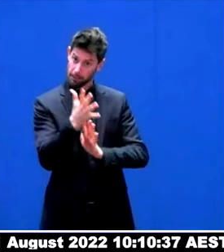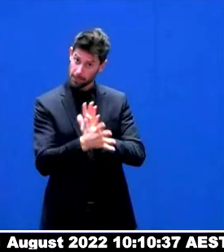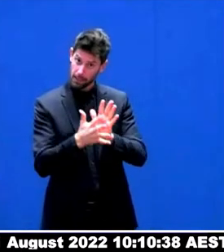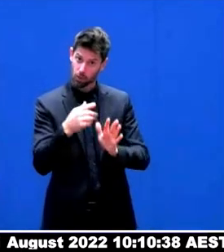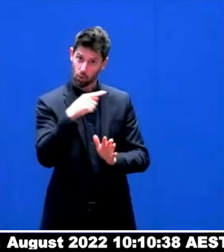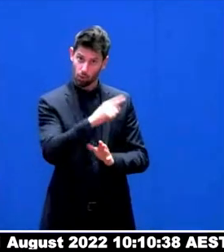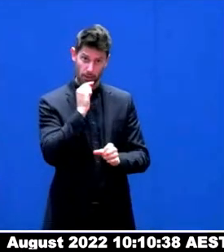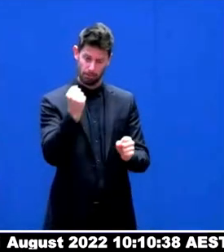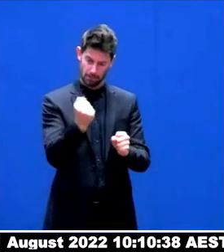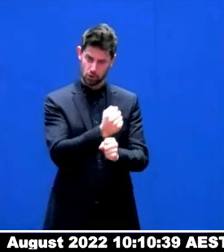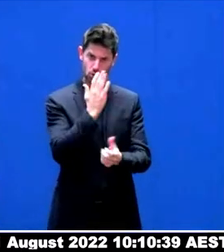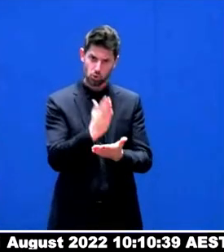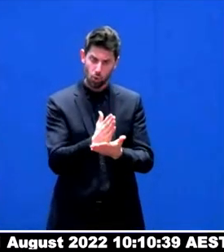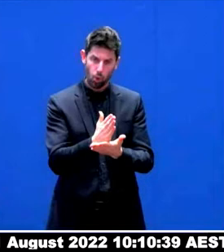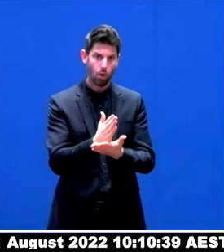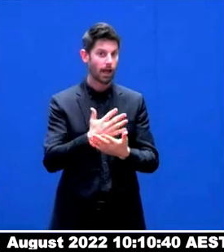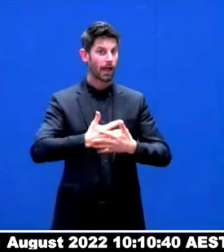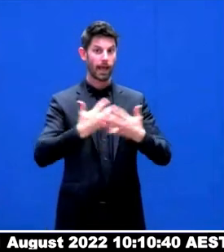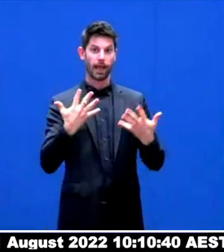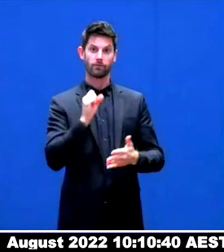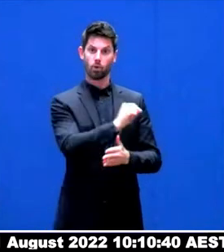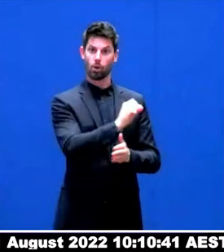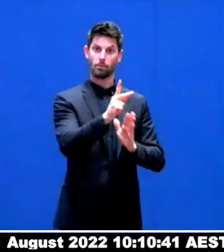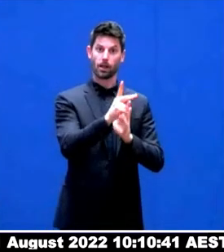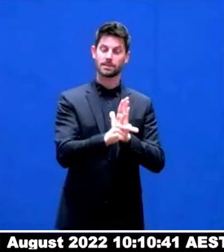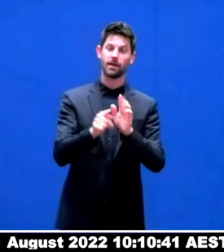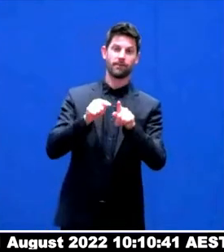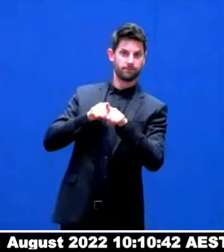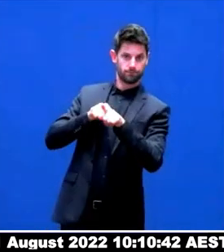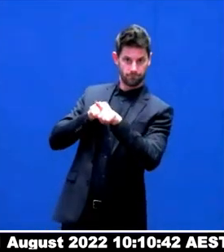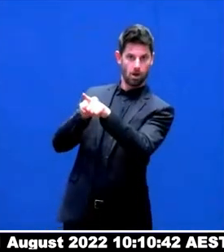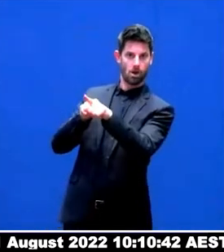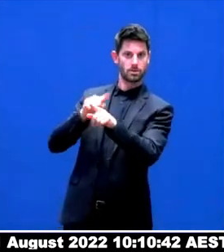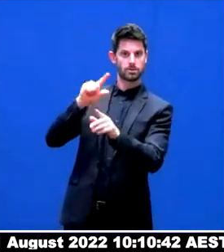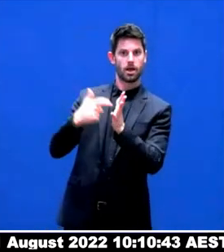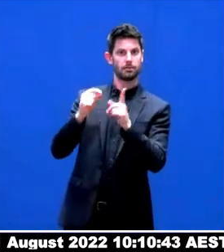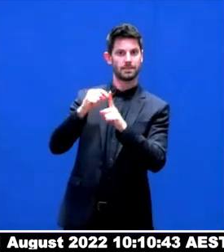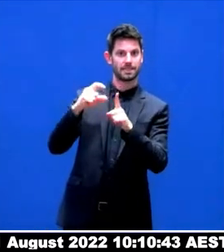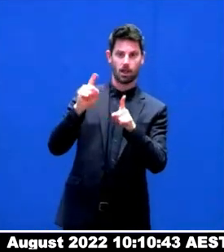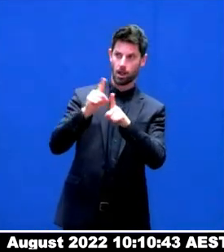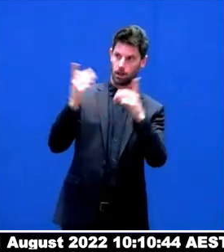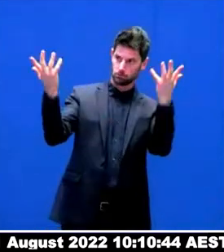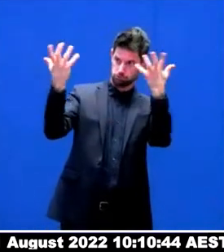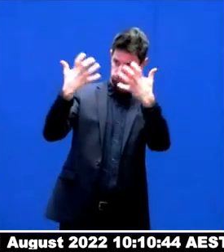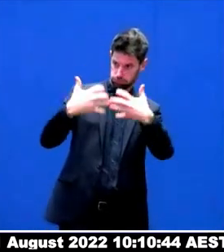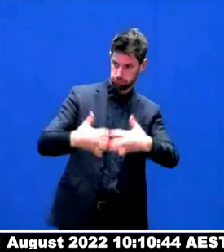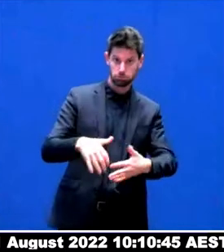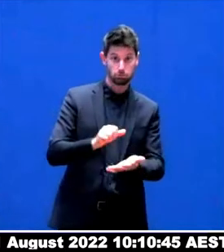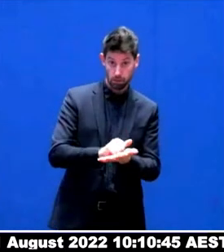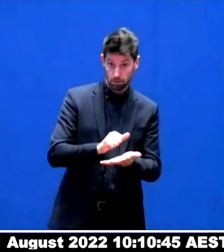to ensure that any policies comply with the CRDP - That's correct. and meets those objectives?